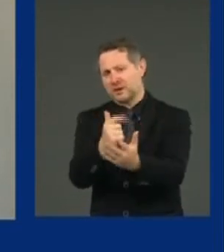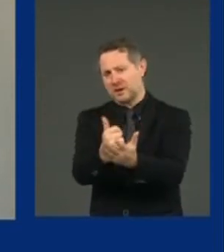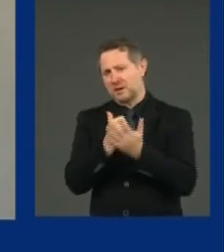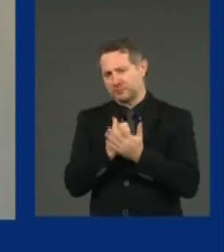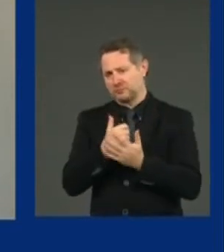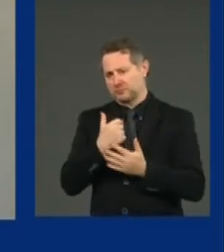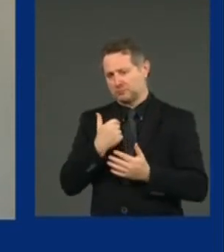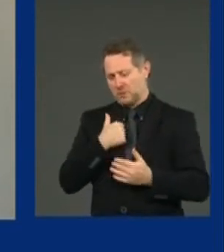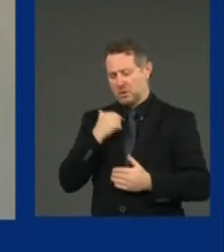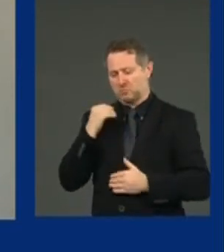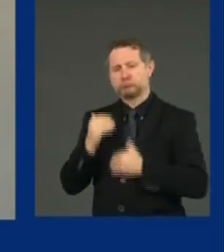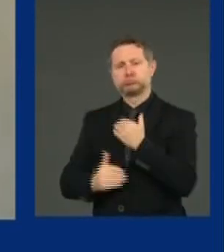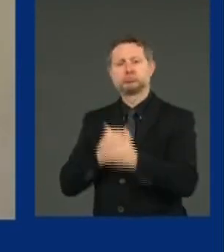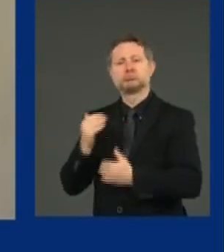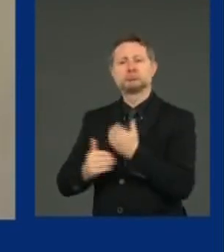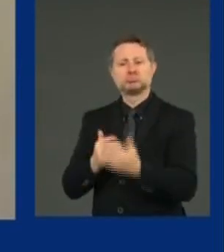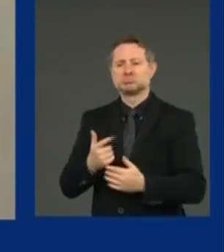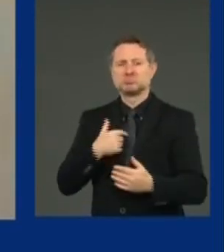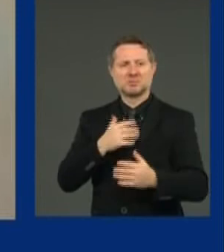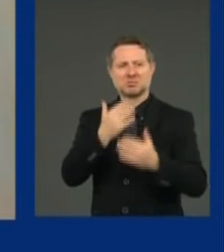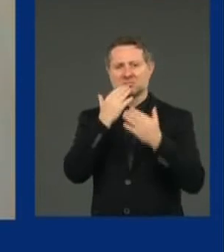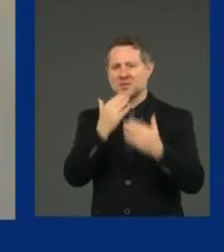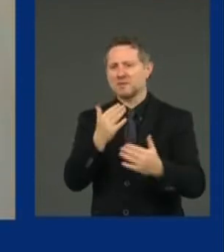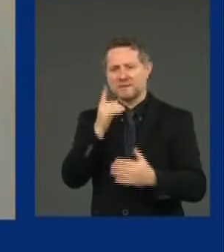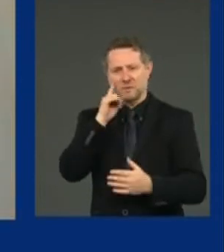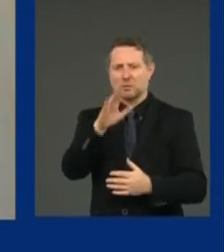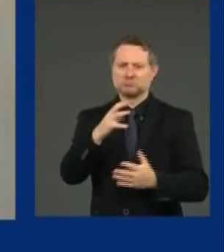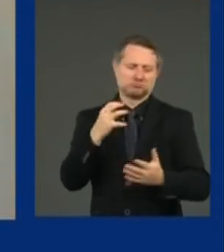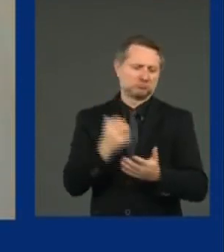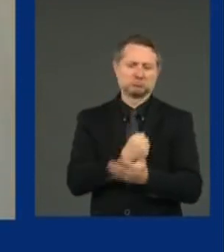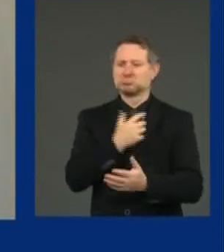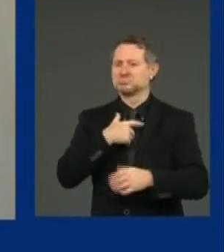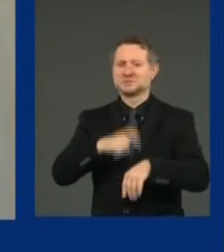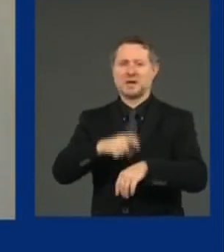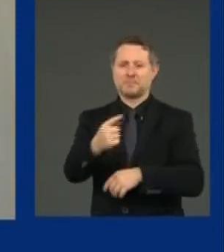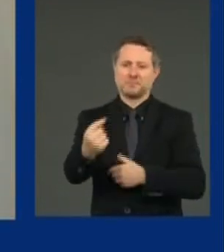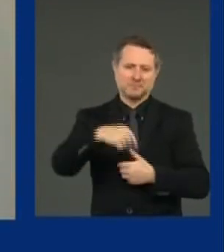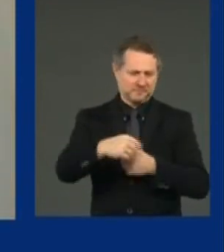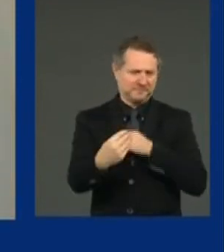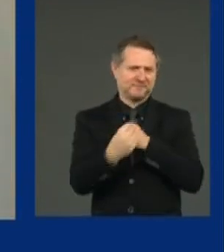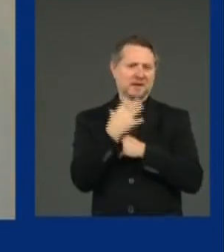Dr. BHATT DESERVES ALL OUR THANKS BECAUSE THEY REALLY HELPED US ALL THROUGH THIS TO DATE AND I WANT TO THANK HIM